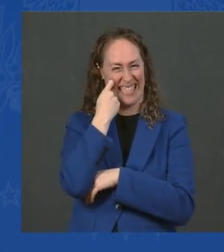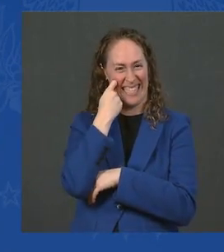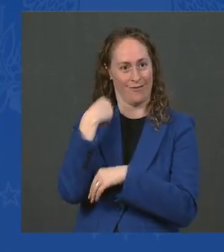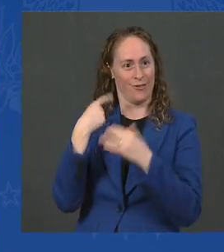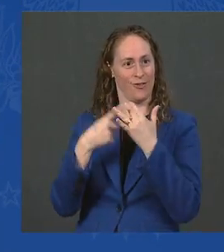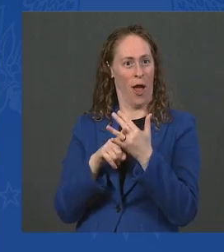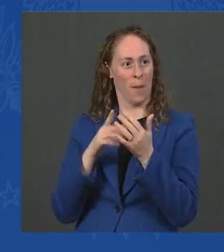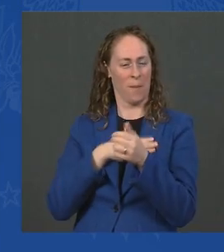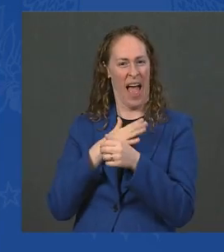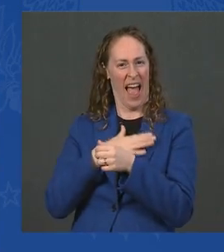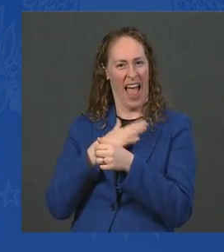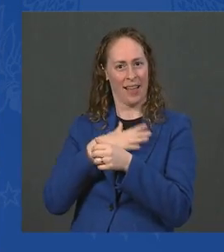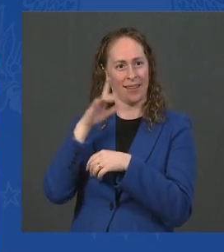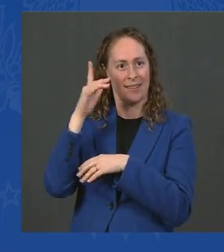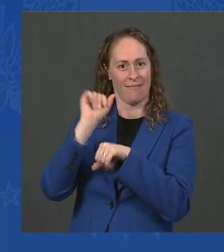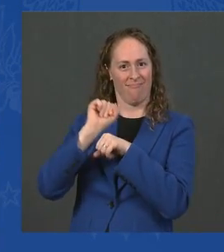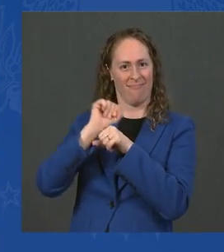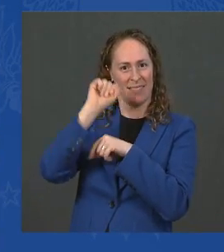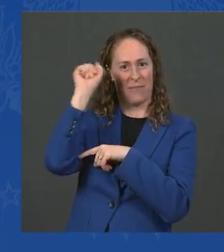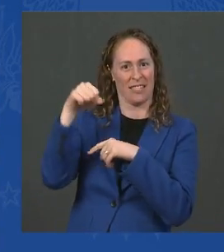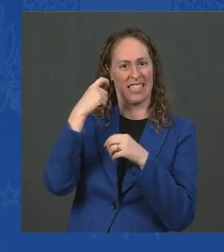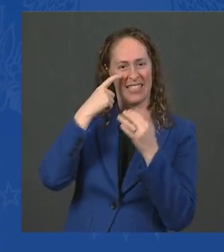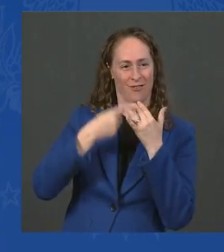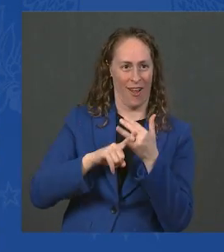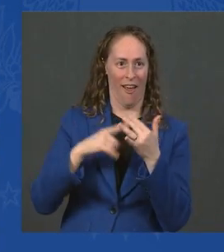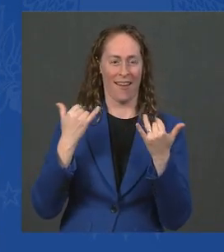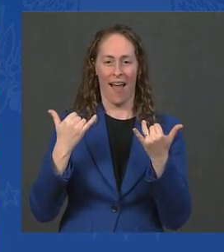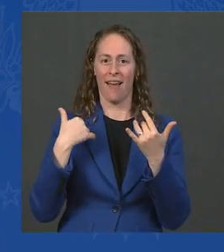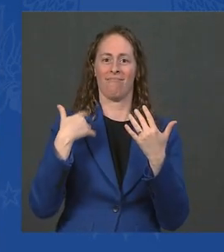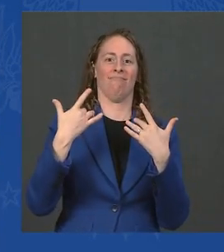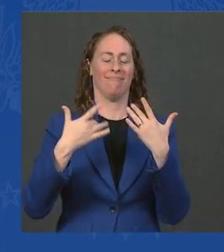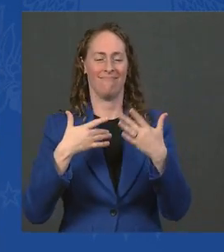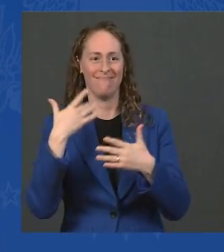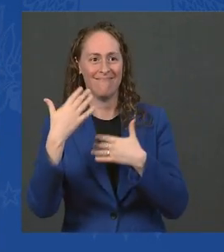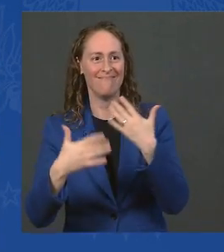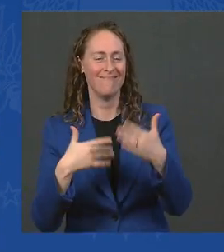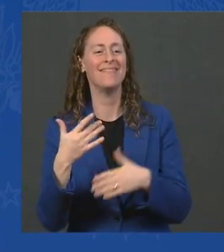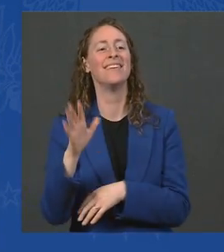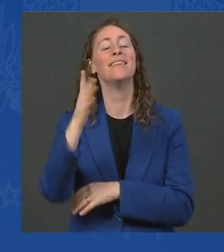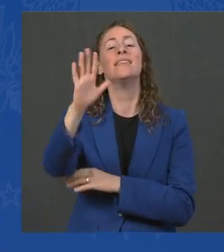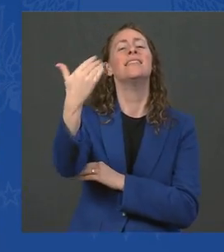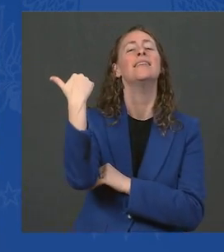so you know I taught virtually last spring like most of the teachers.